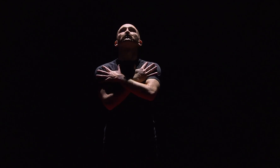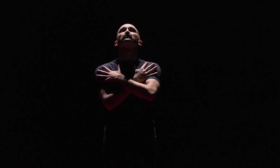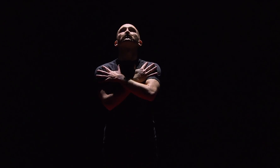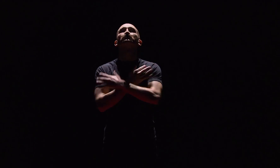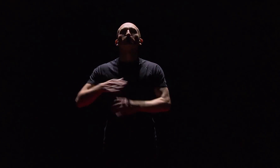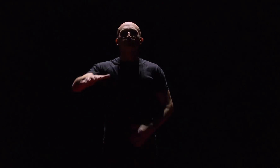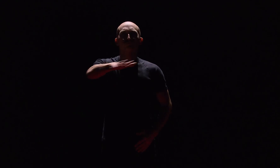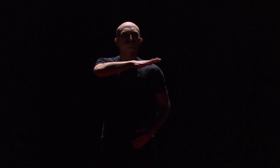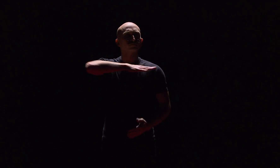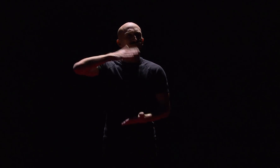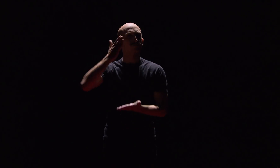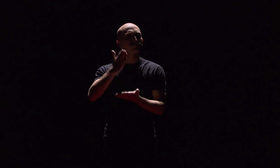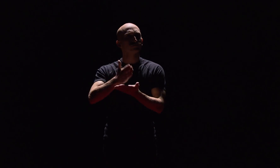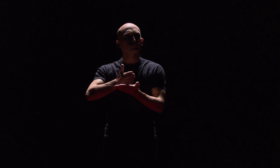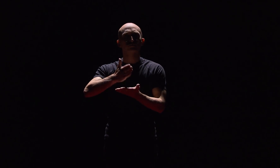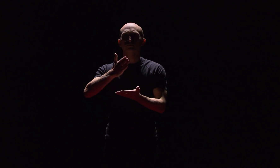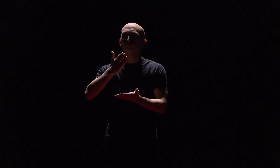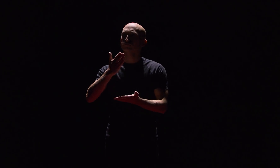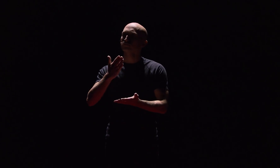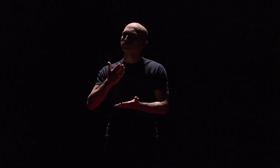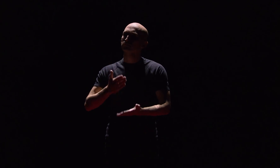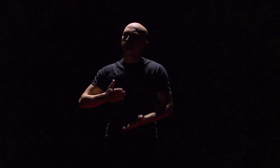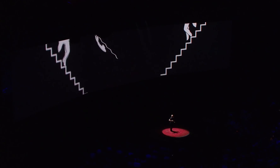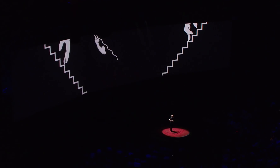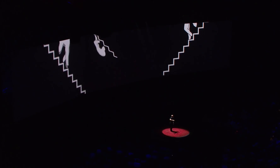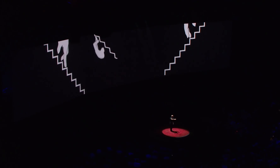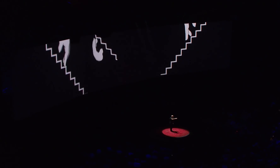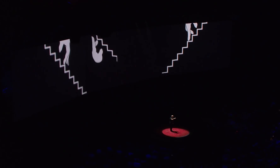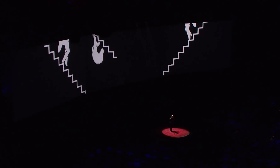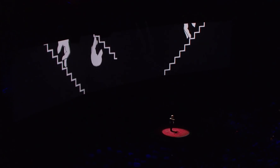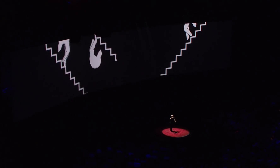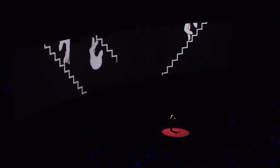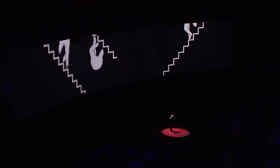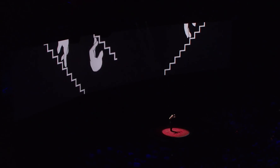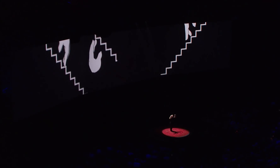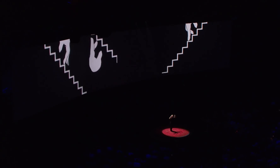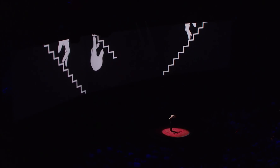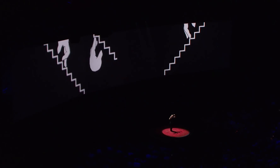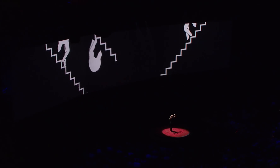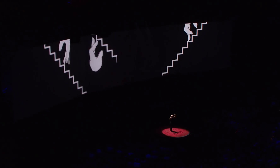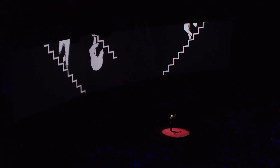Is this the real life? Is this just fantasy?